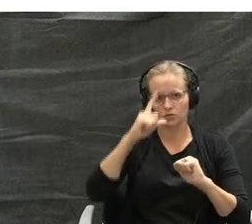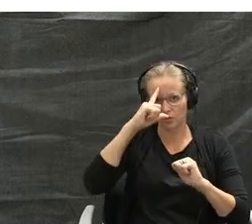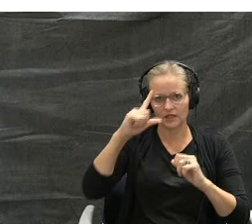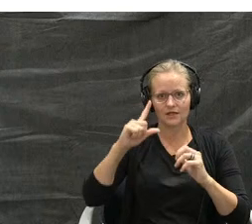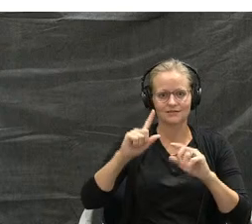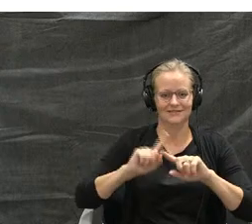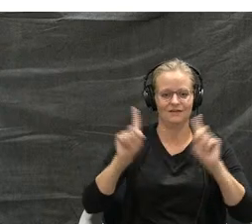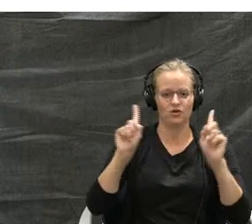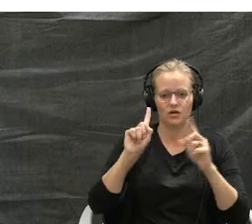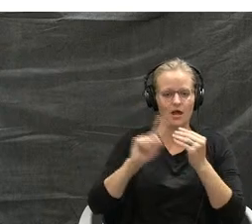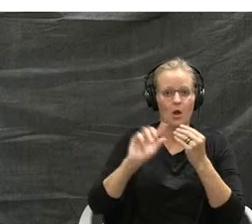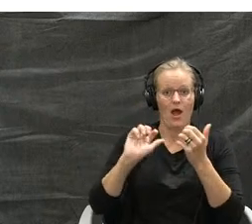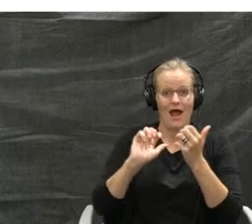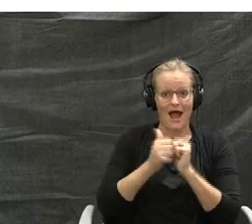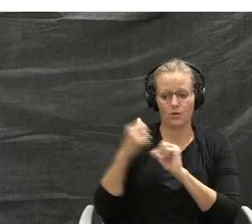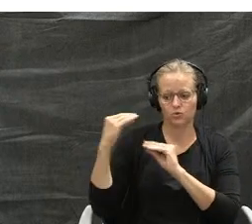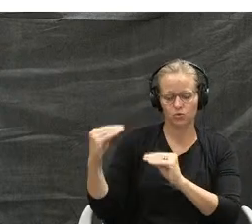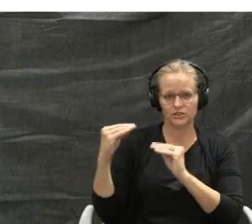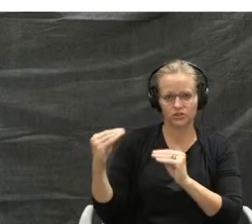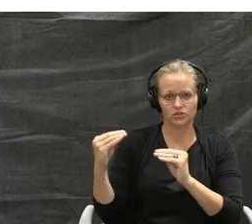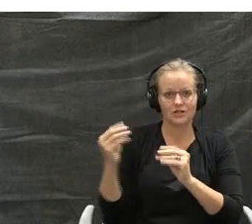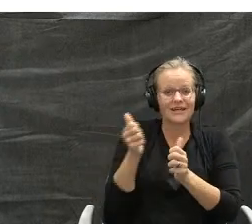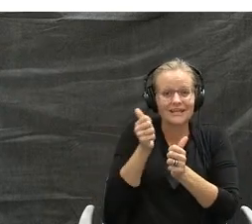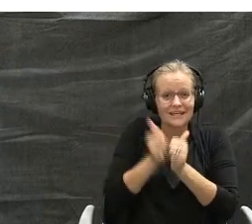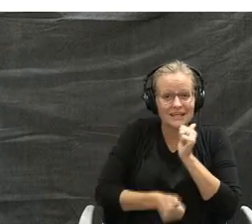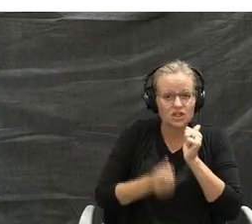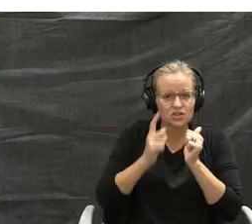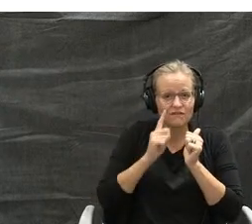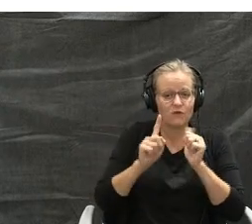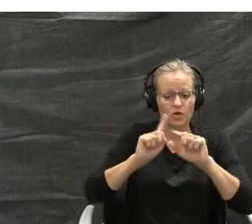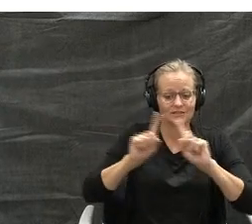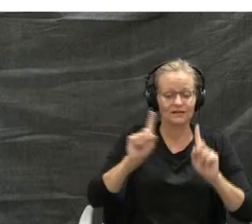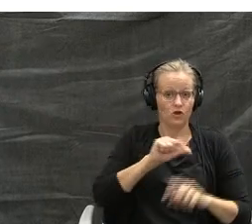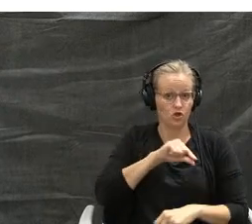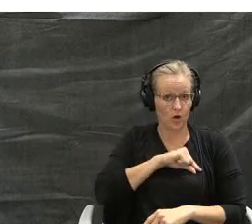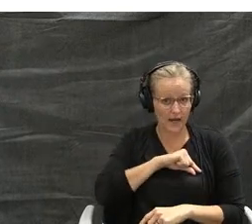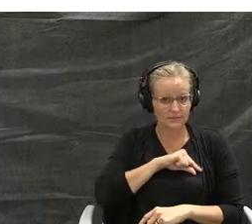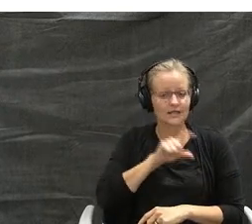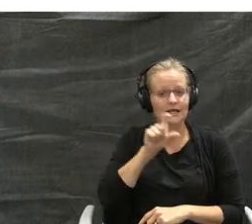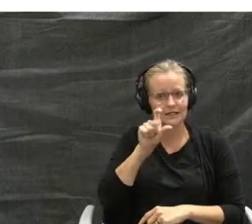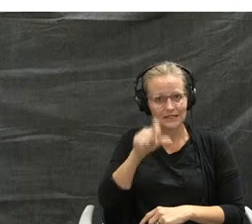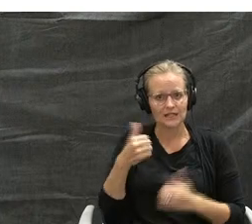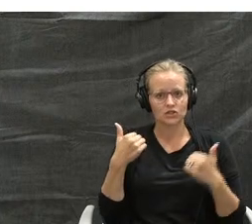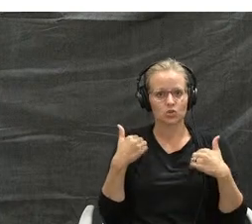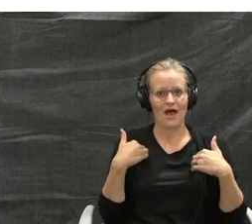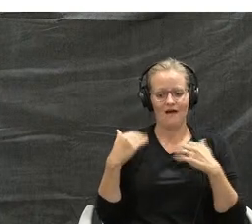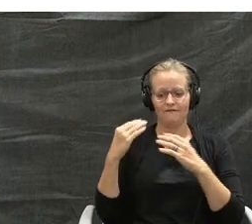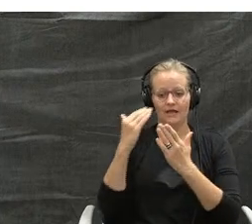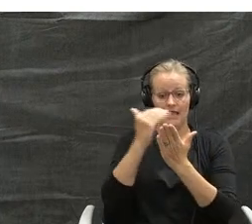the same grade level or coarse level district wide should be receiving a lesson together and teachers and support staff